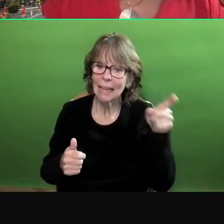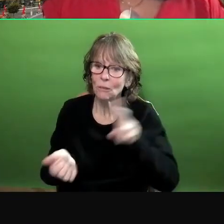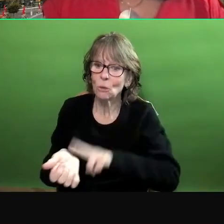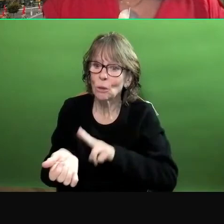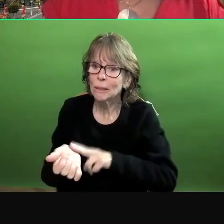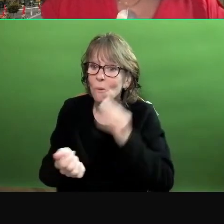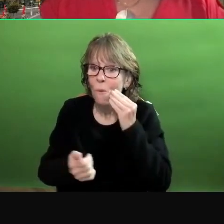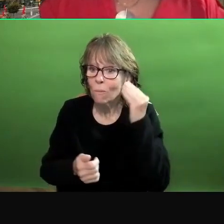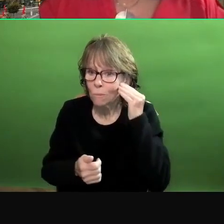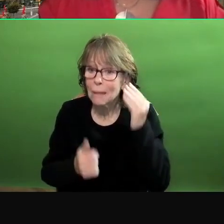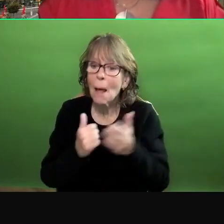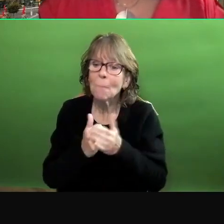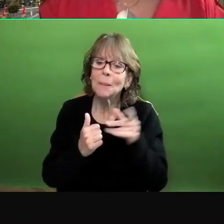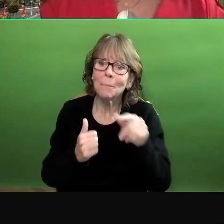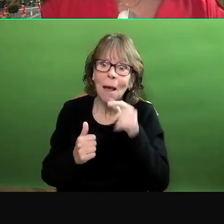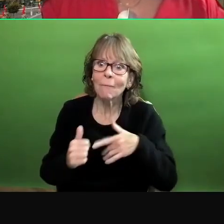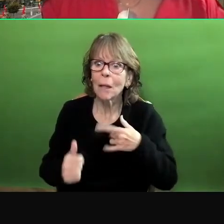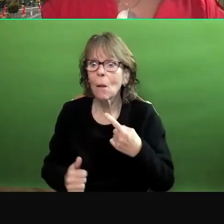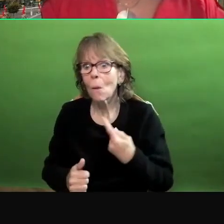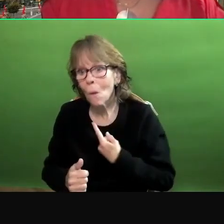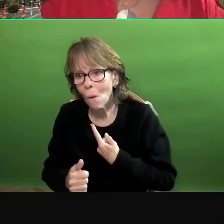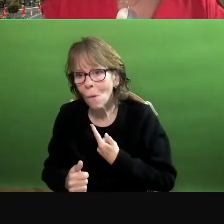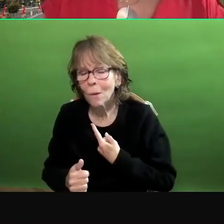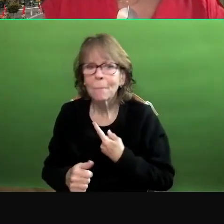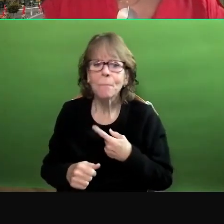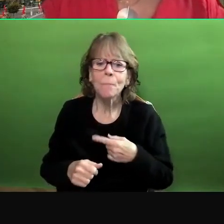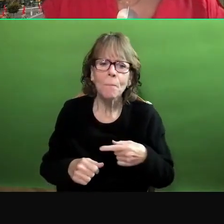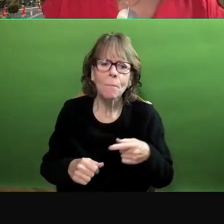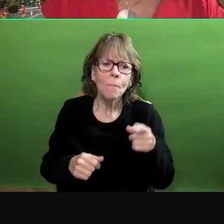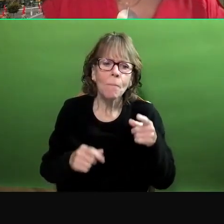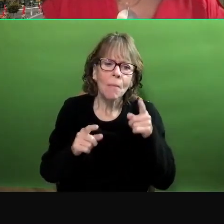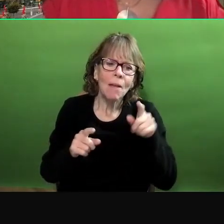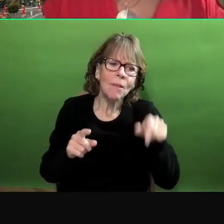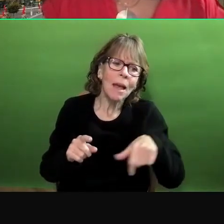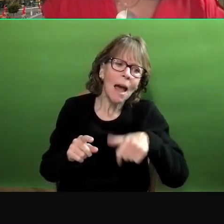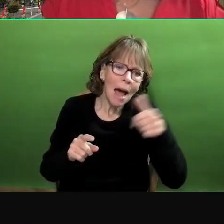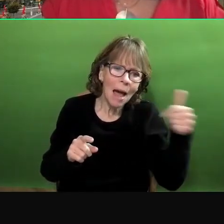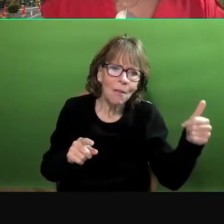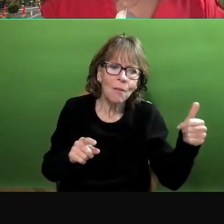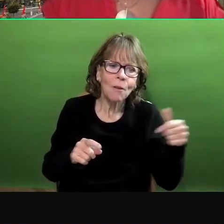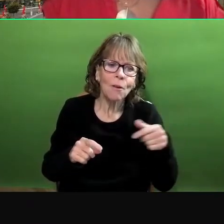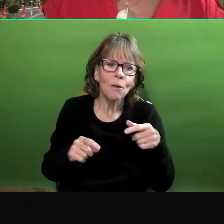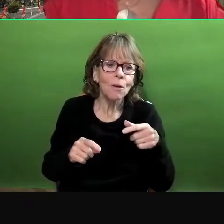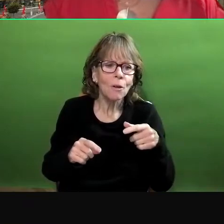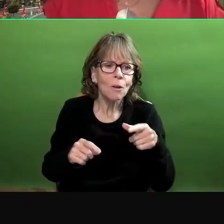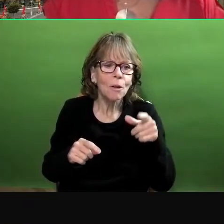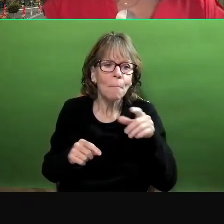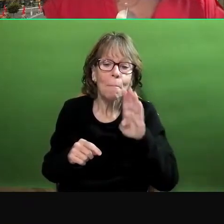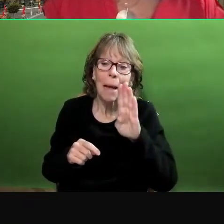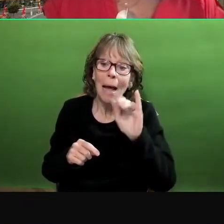And finally, there's a surveillance-based AI that can help with monitoring falls in biometric,